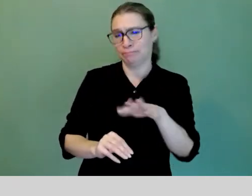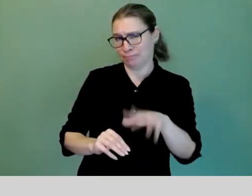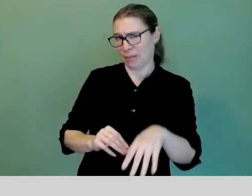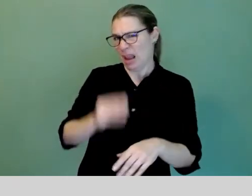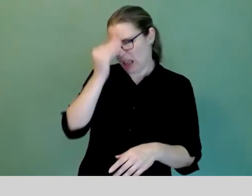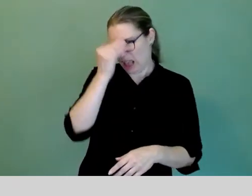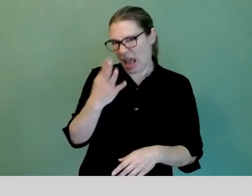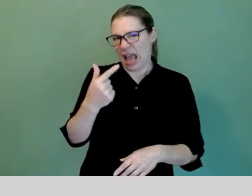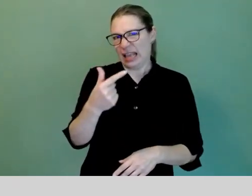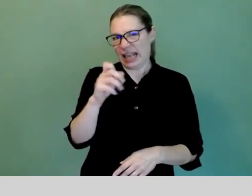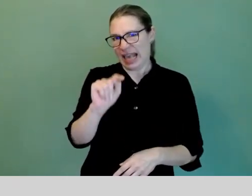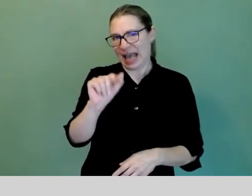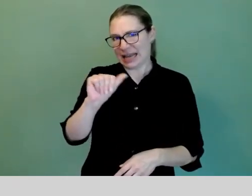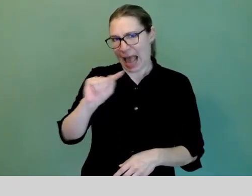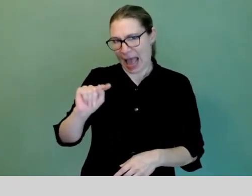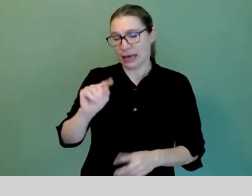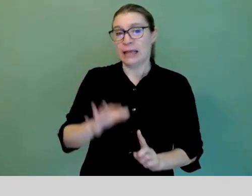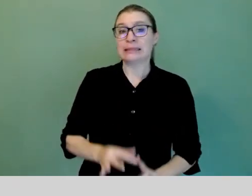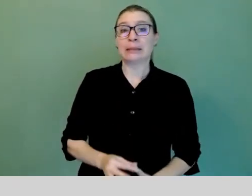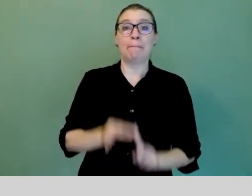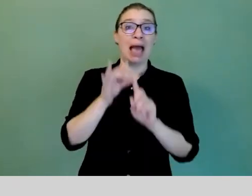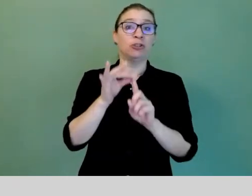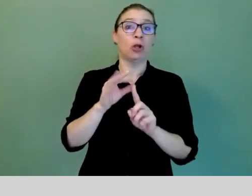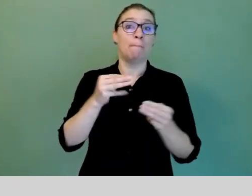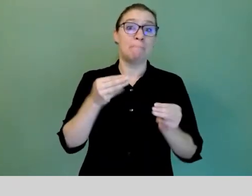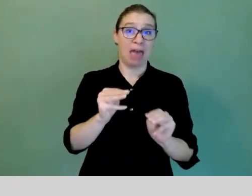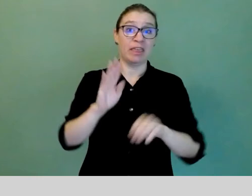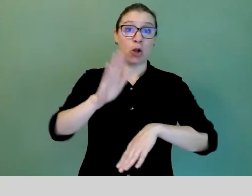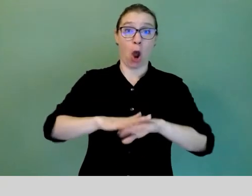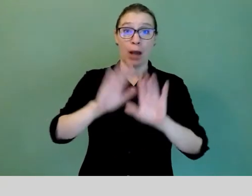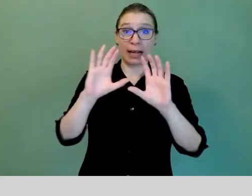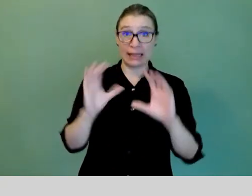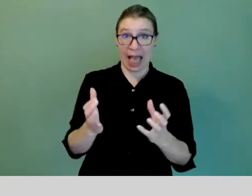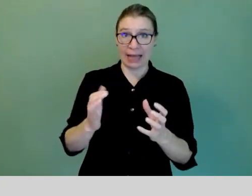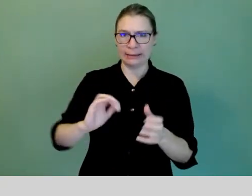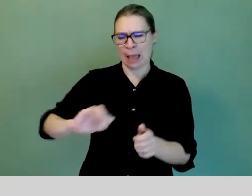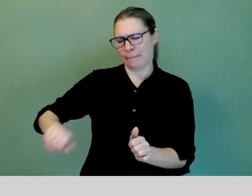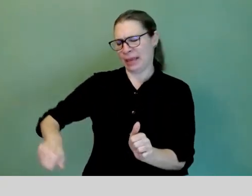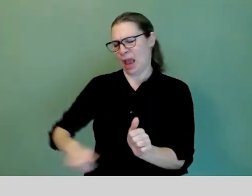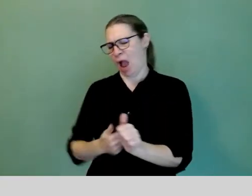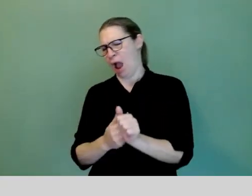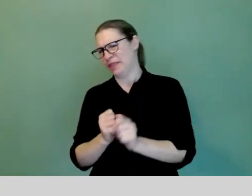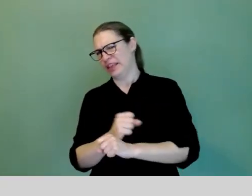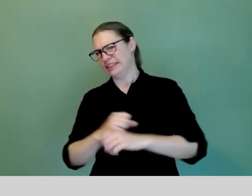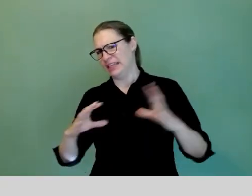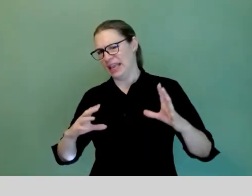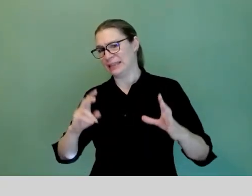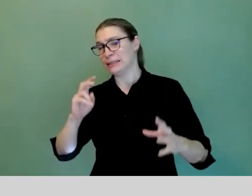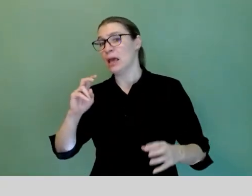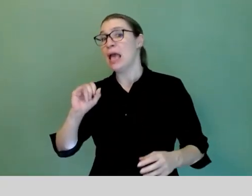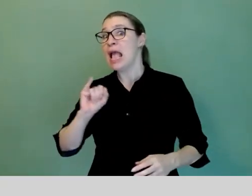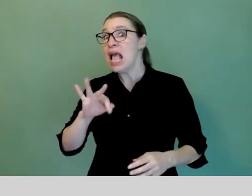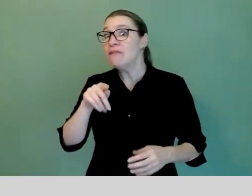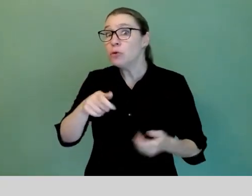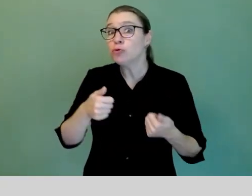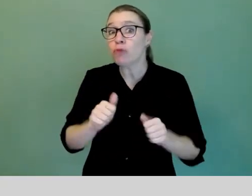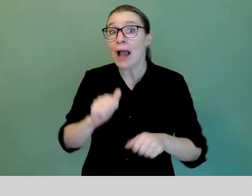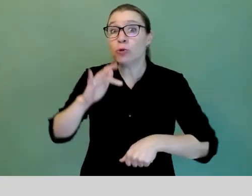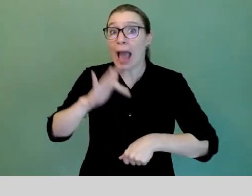It's a special method you can implement on a class. Behind the scenes, Python will call it if you attempt to access an attribute